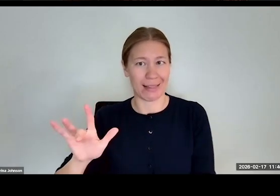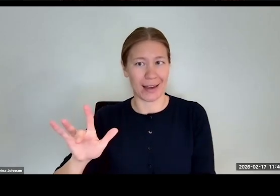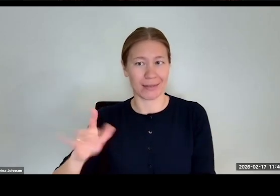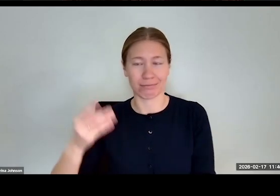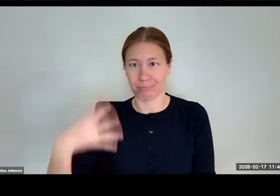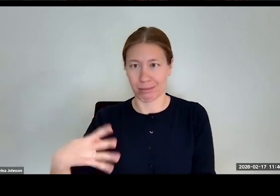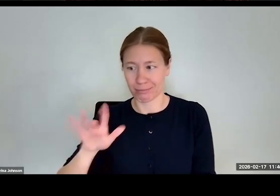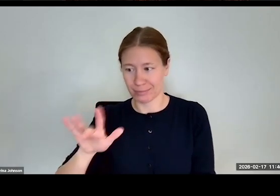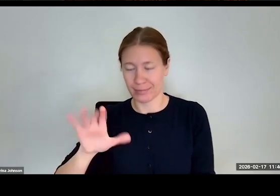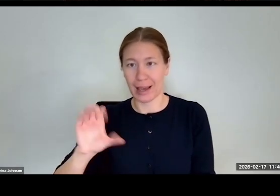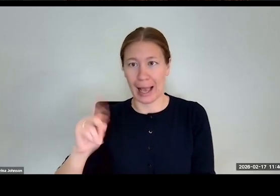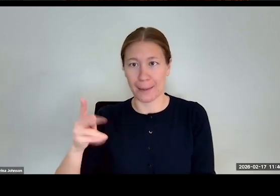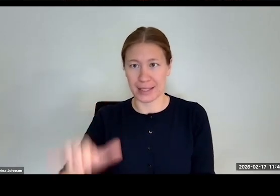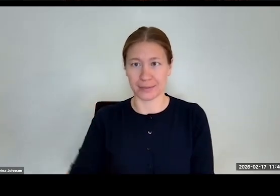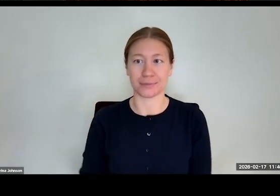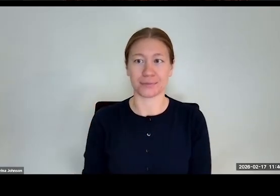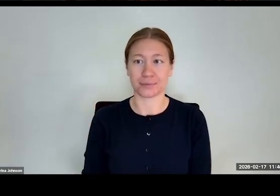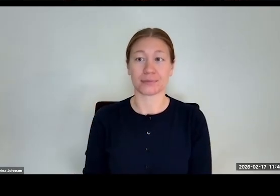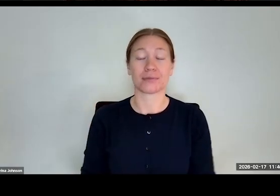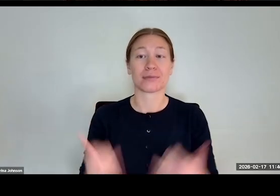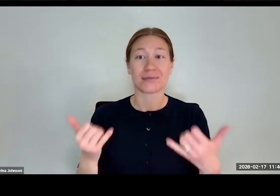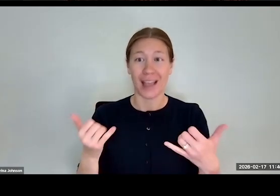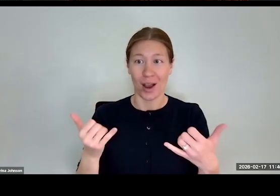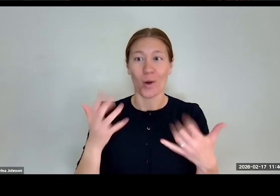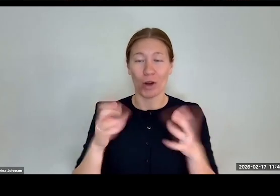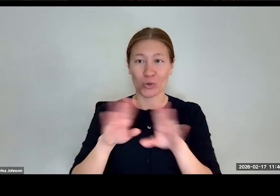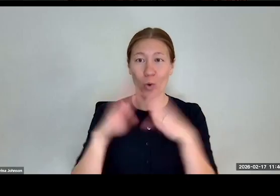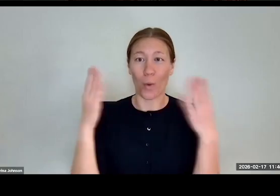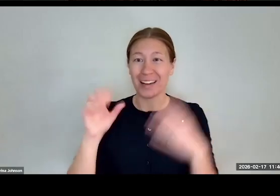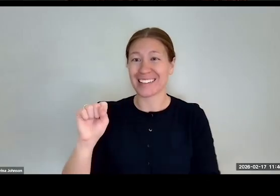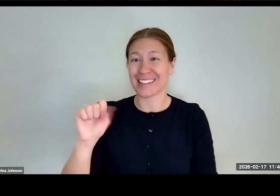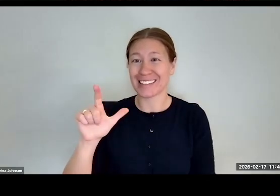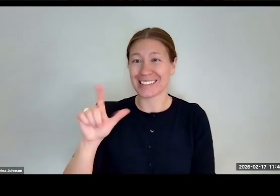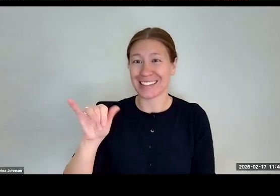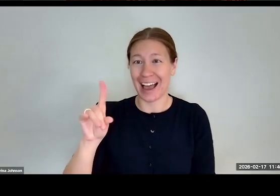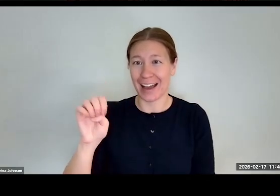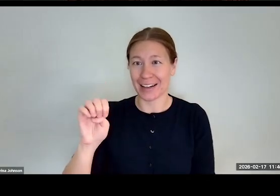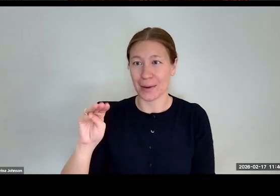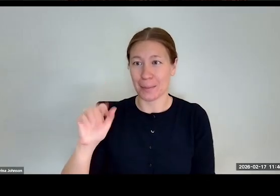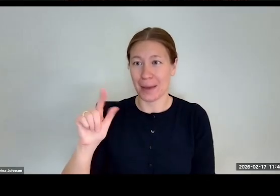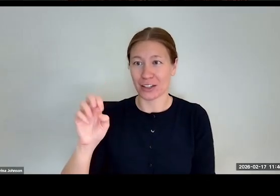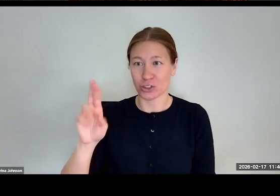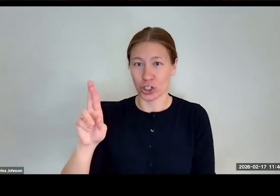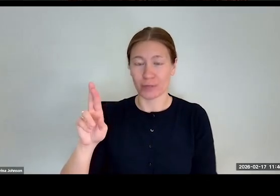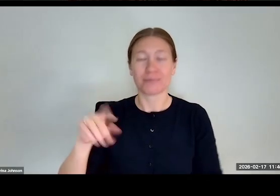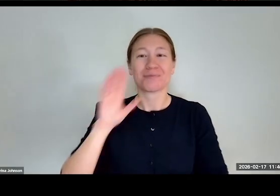And then I'm gonna go and I'm gonna open up my slide master. So the slide master you can find in your view toolbar ribbon